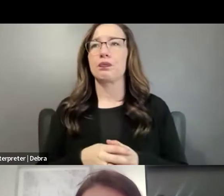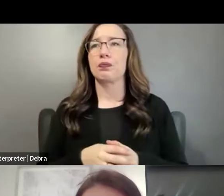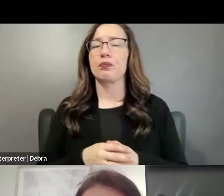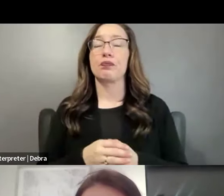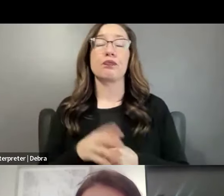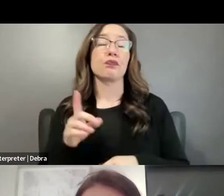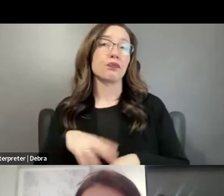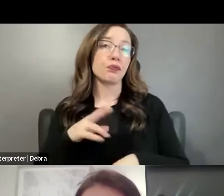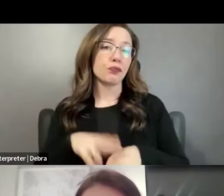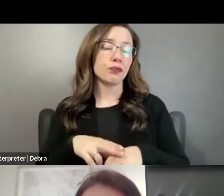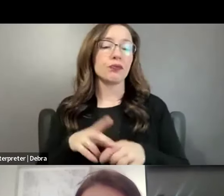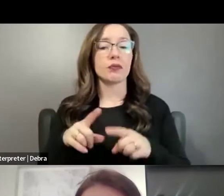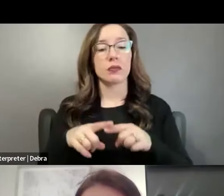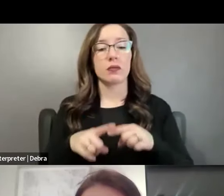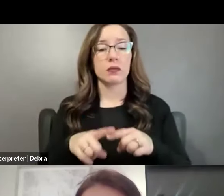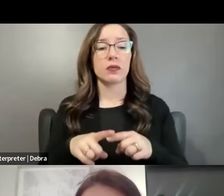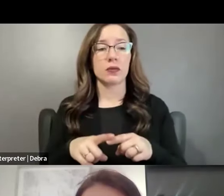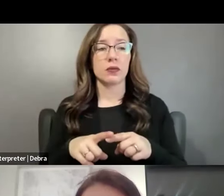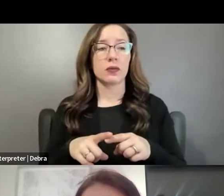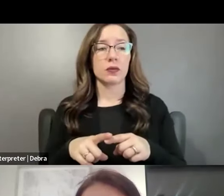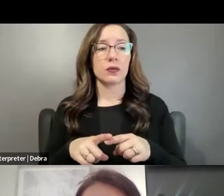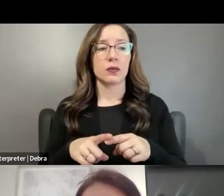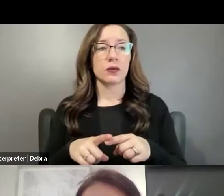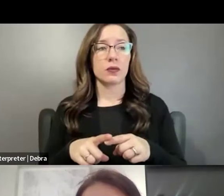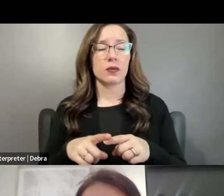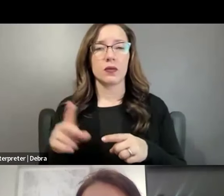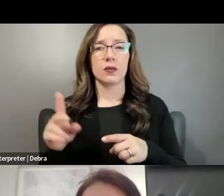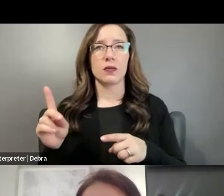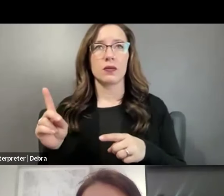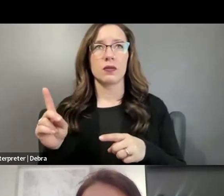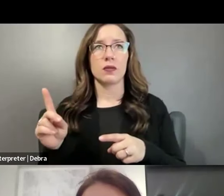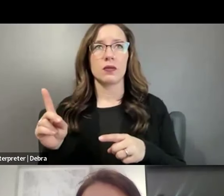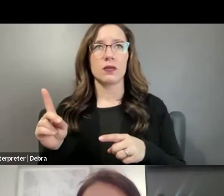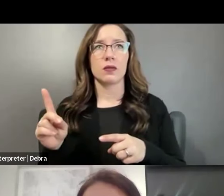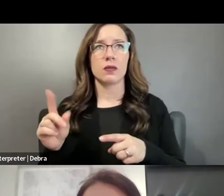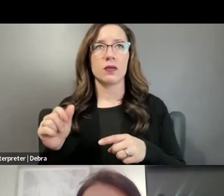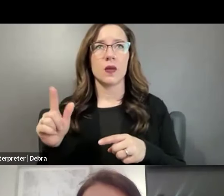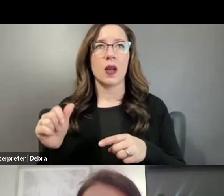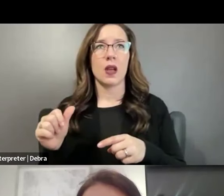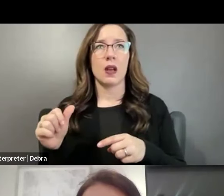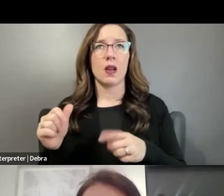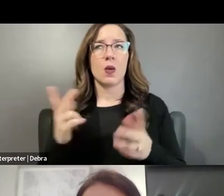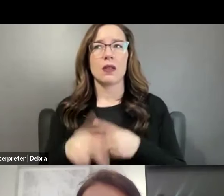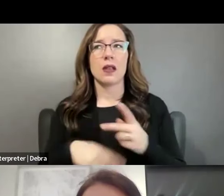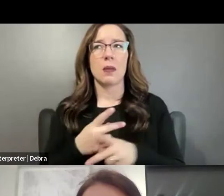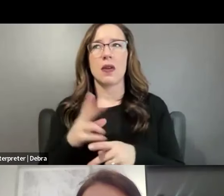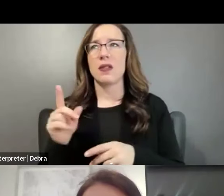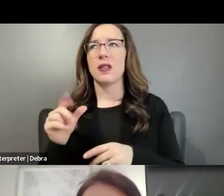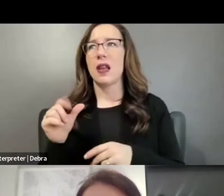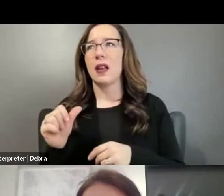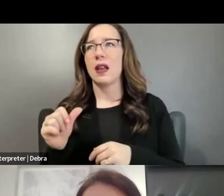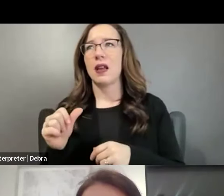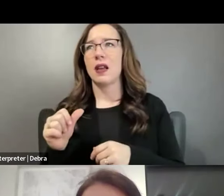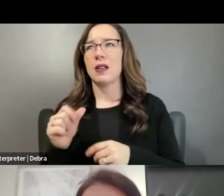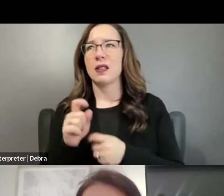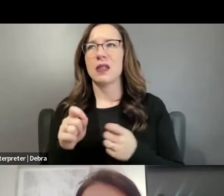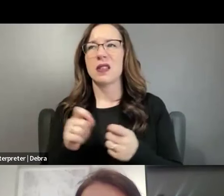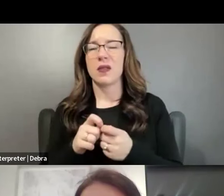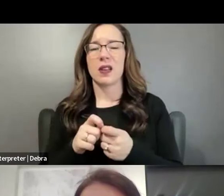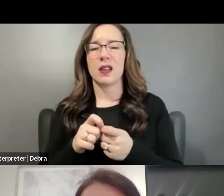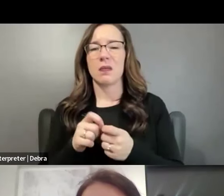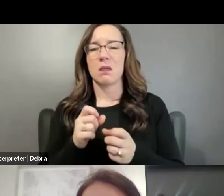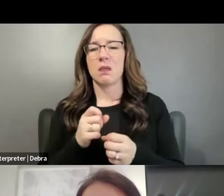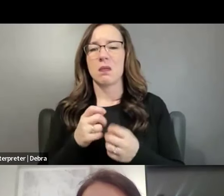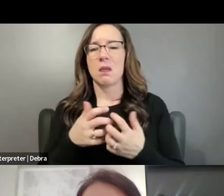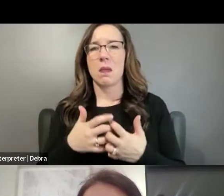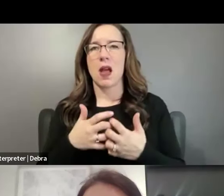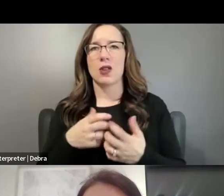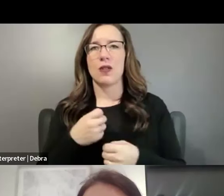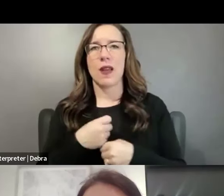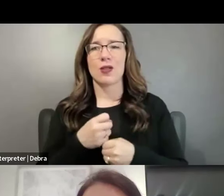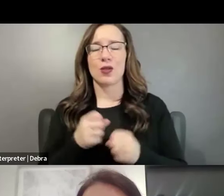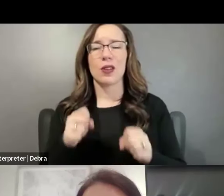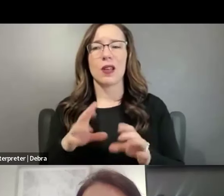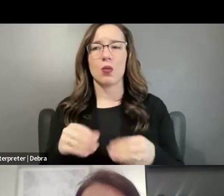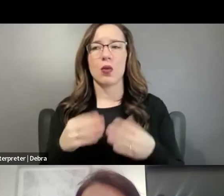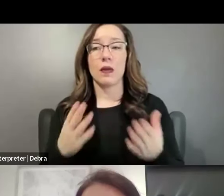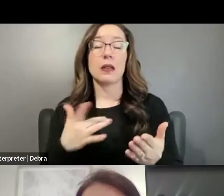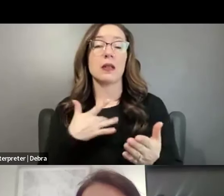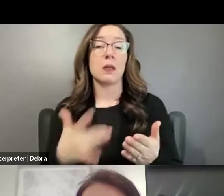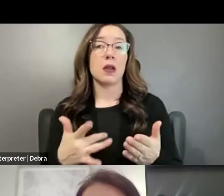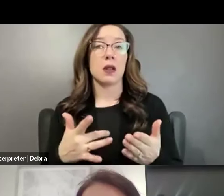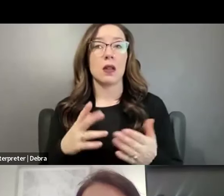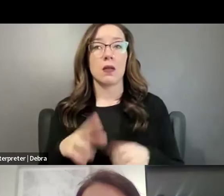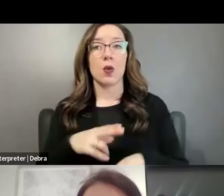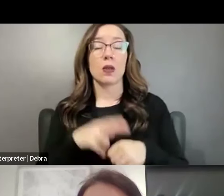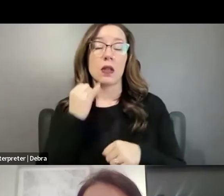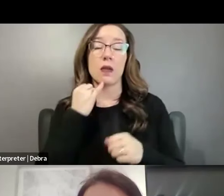Usually, of course if they give the supplier emission factors on the product level,